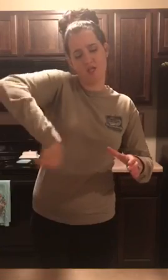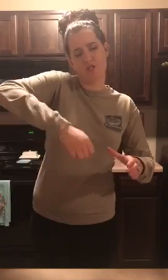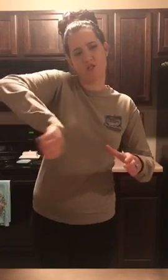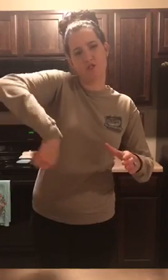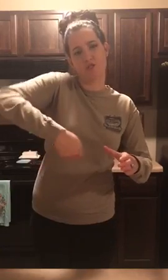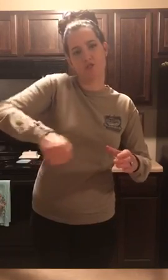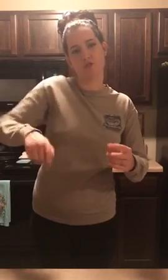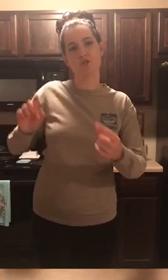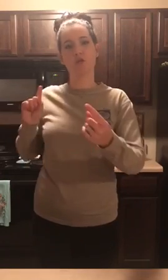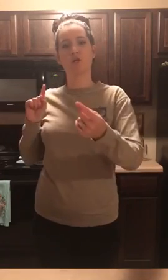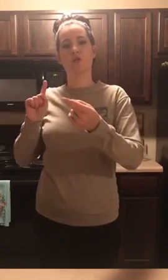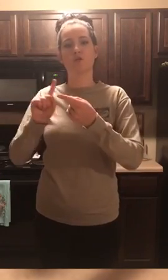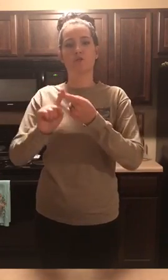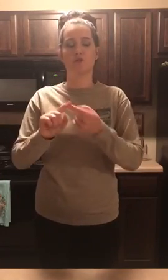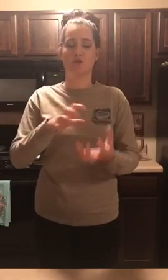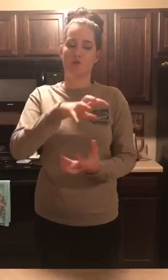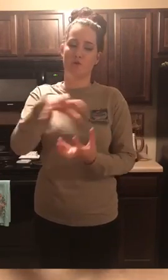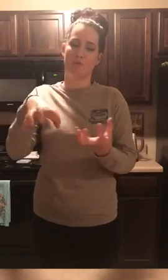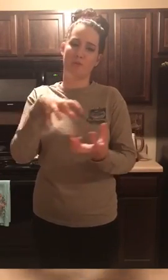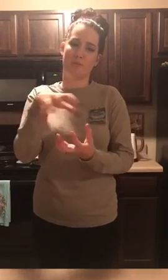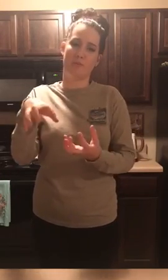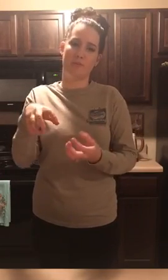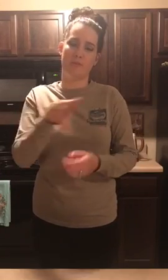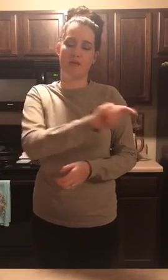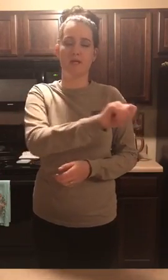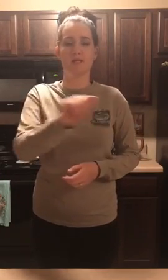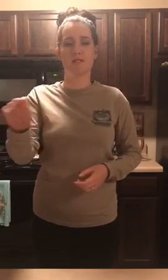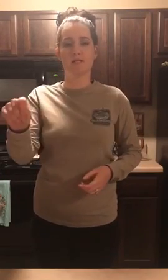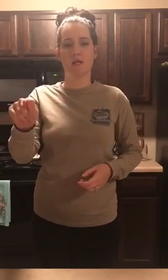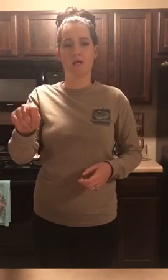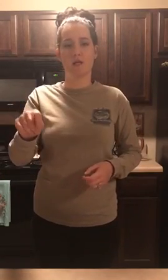Stir to mix the ingredients.